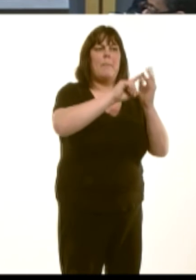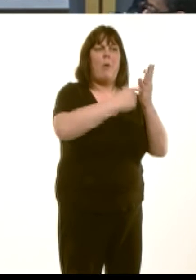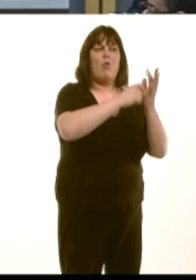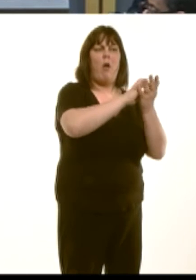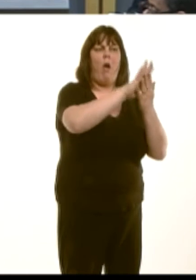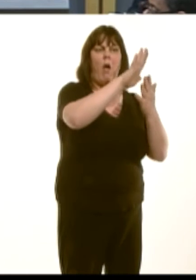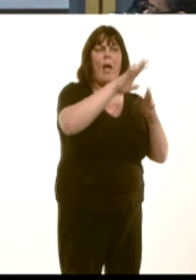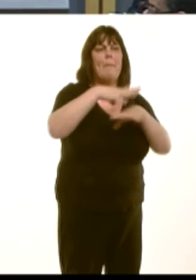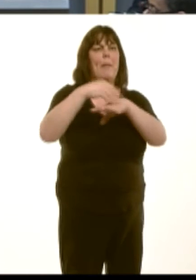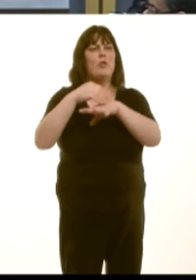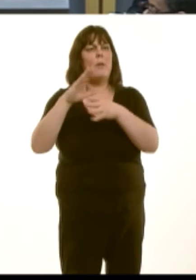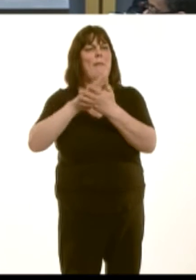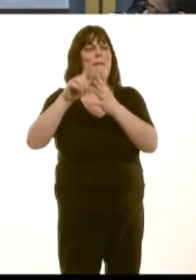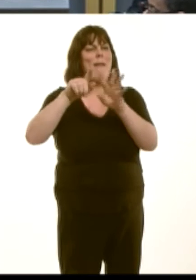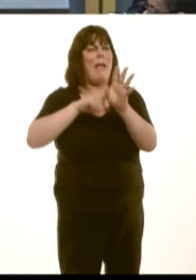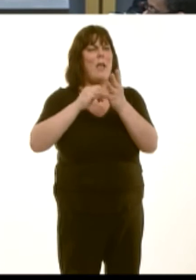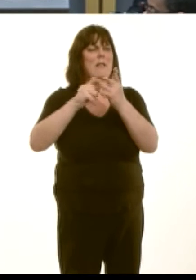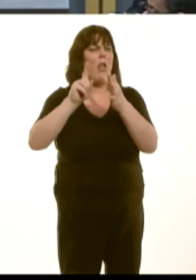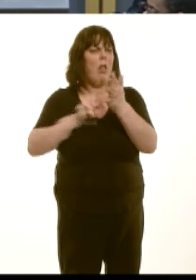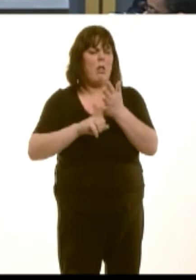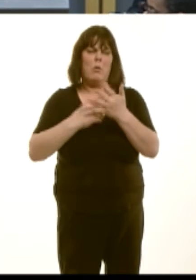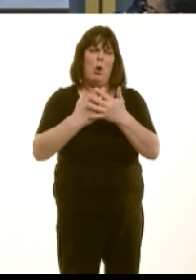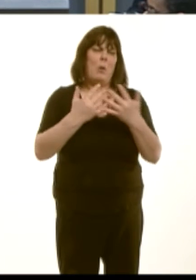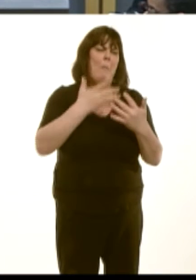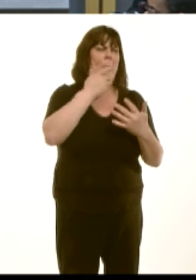children, died at those sporting events.